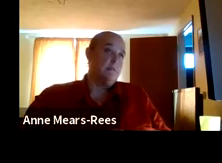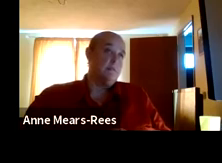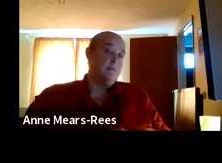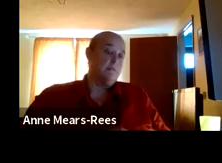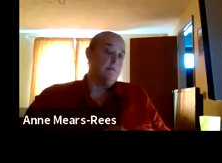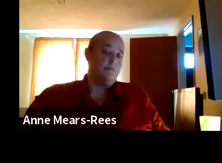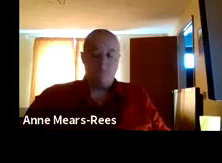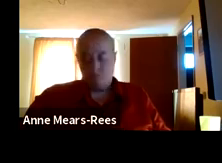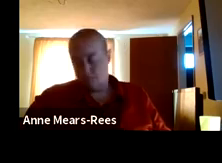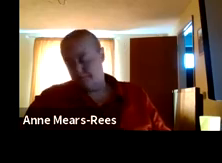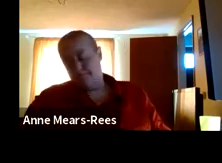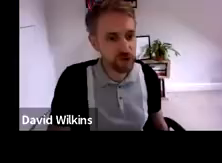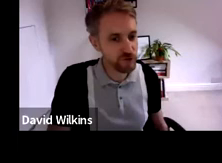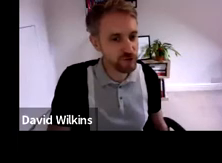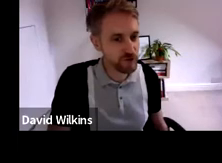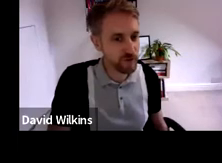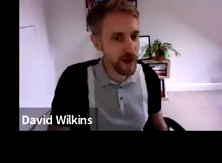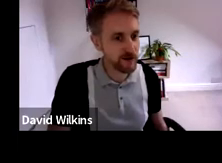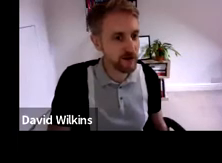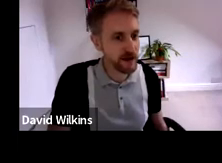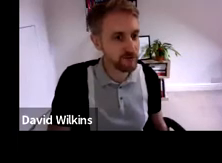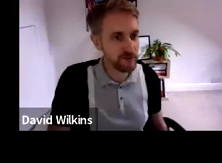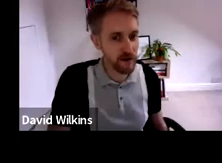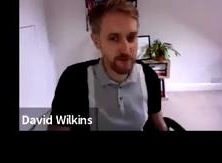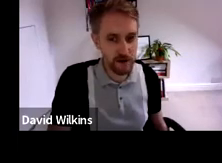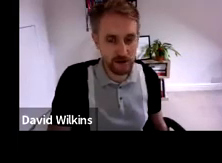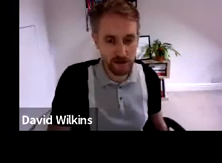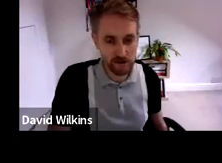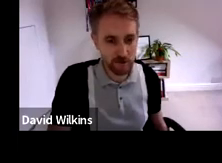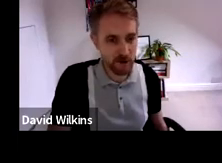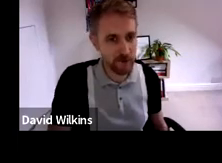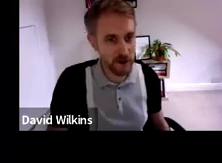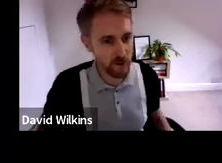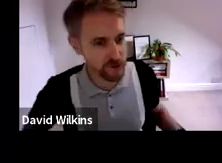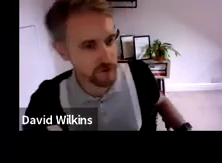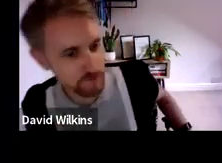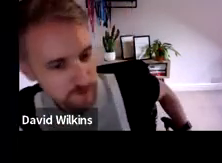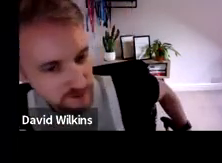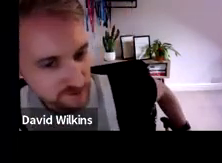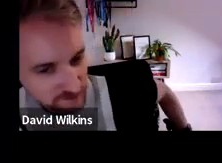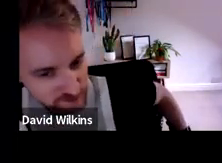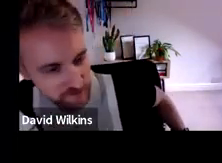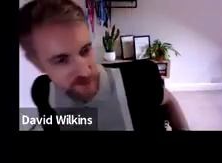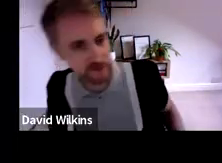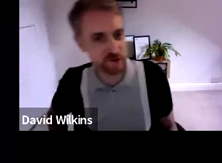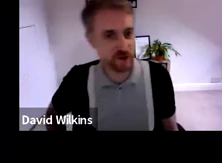David Wilkins: what's your view on that on that pressure of the actual the actual solution, not the name would be one, but is it about social inequality.